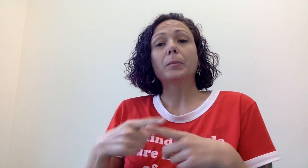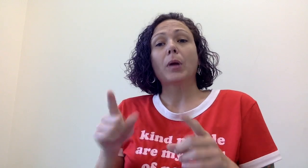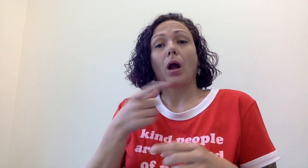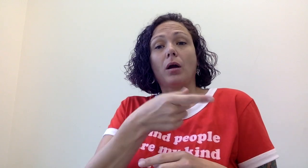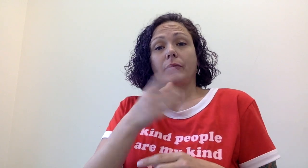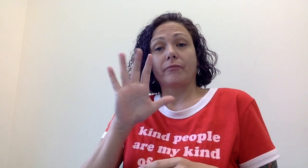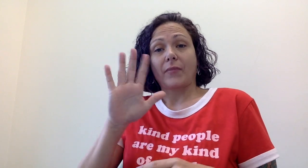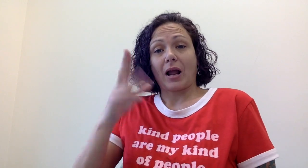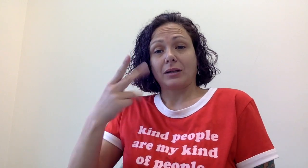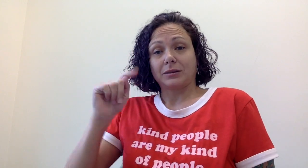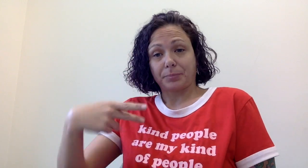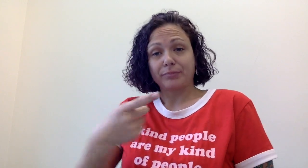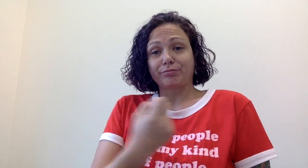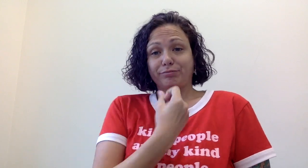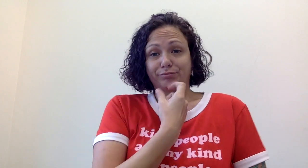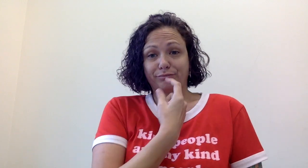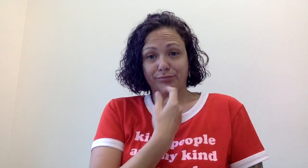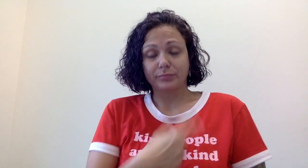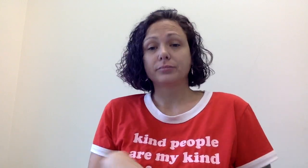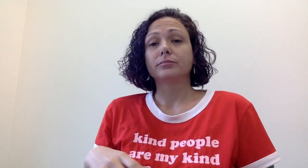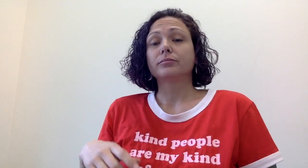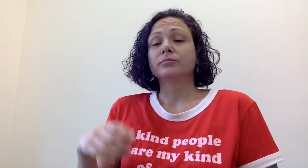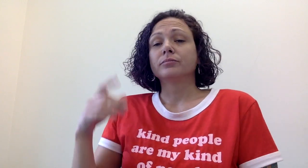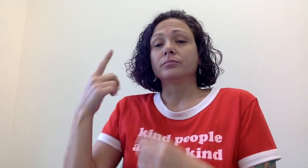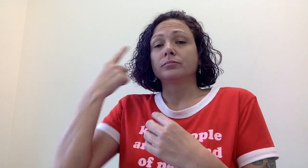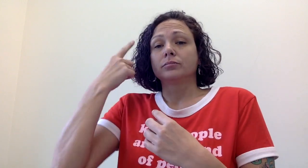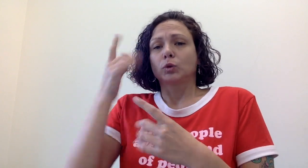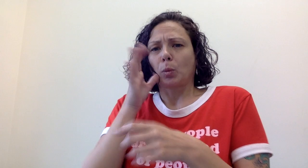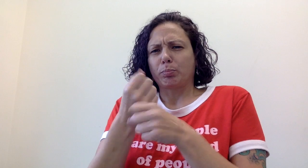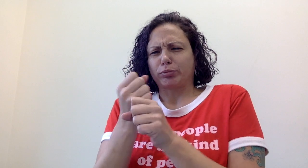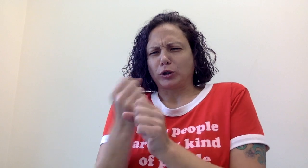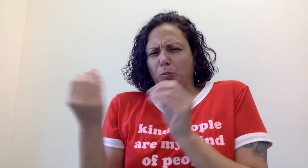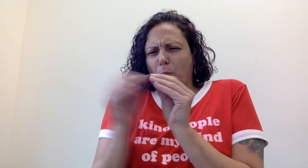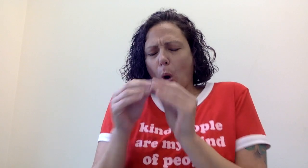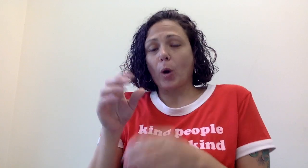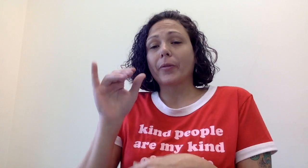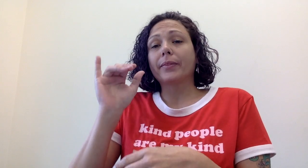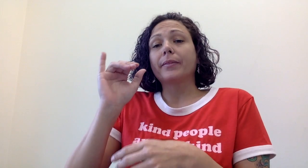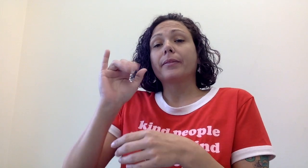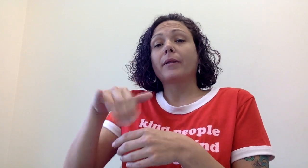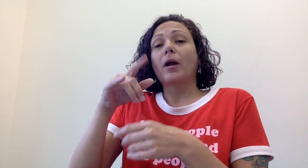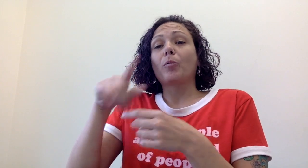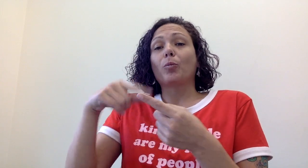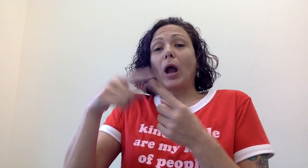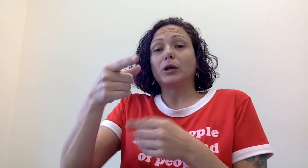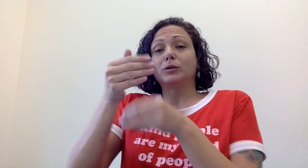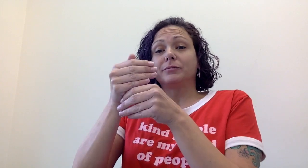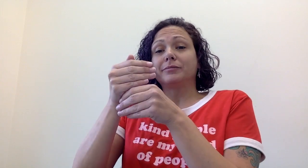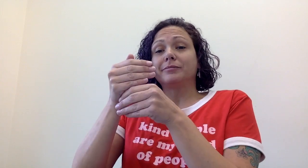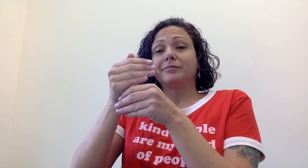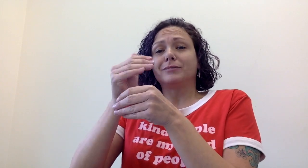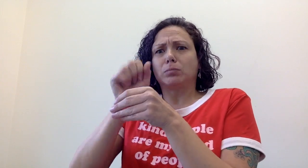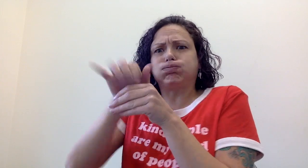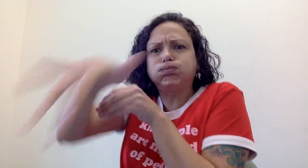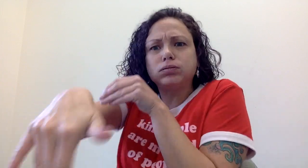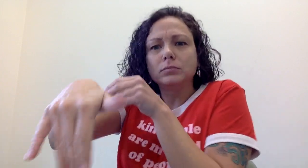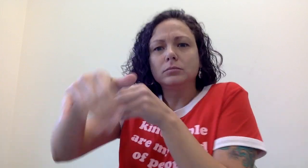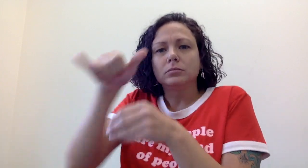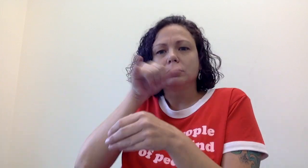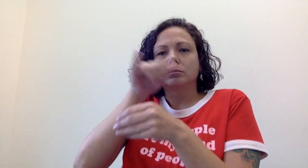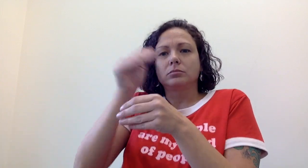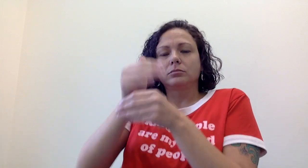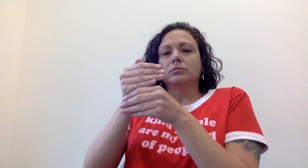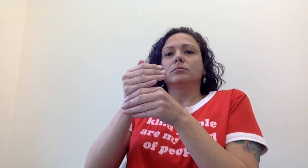but with 5-HTP producing more serotonin, it releases an insane amount when it opens.